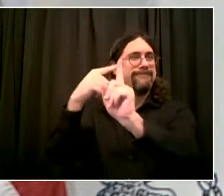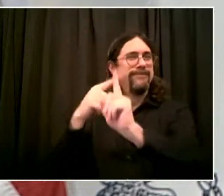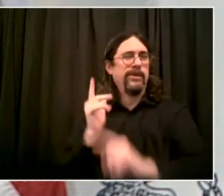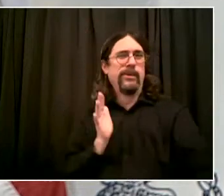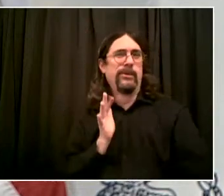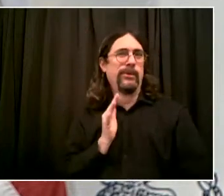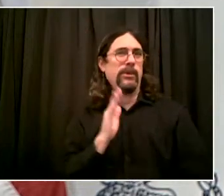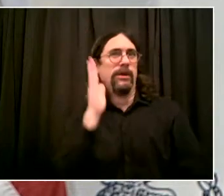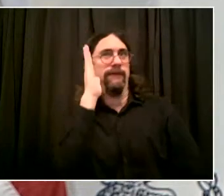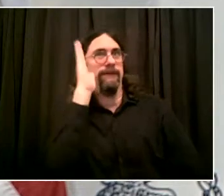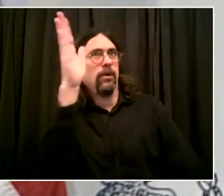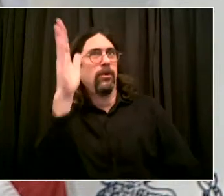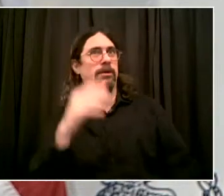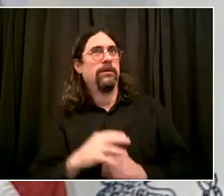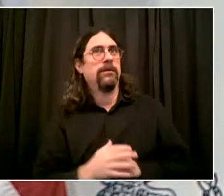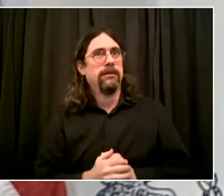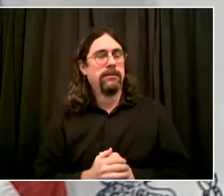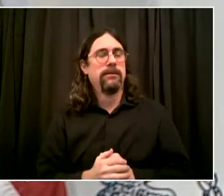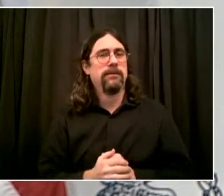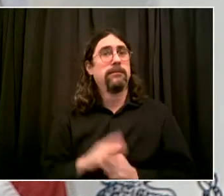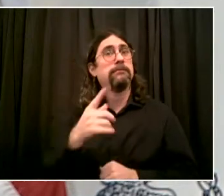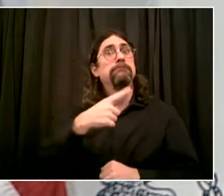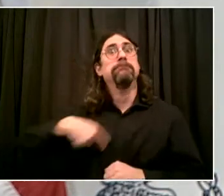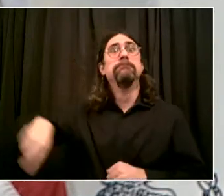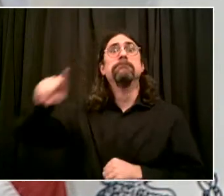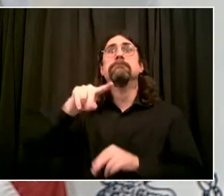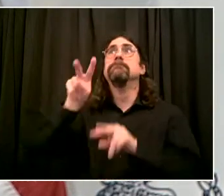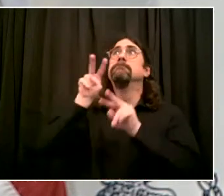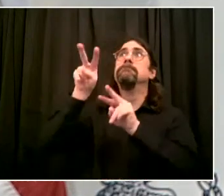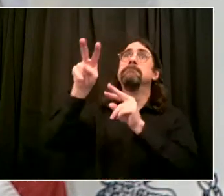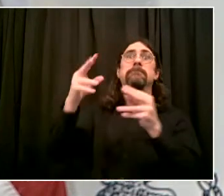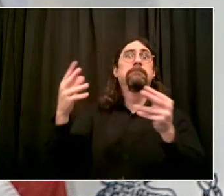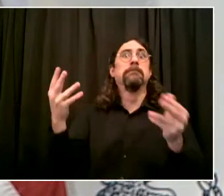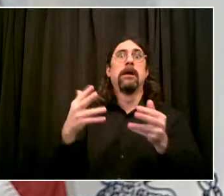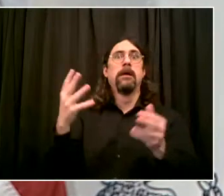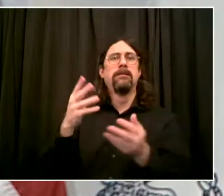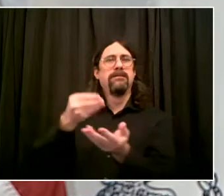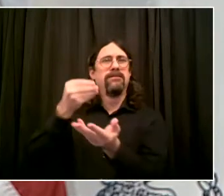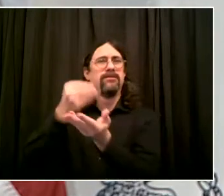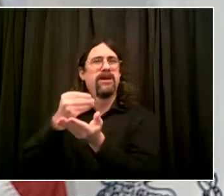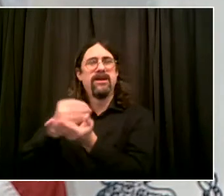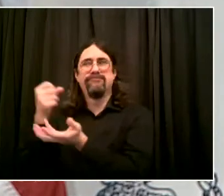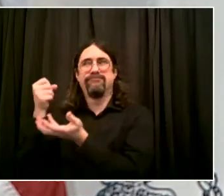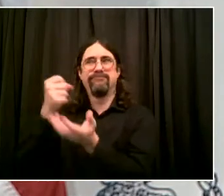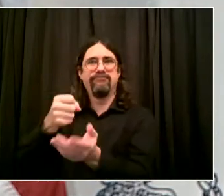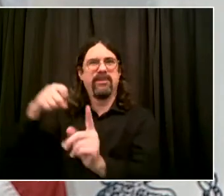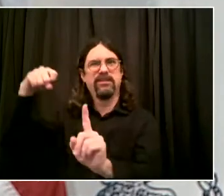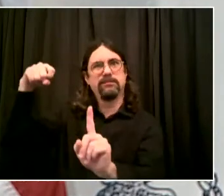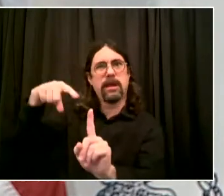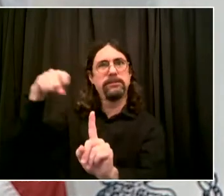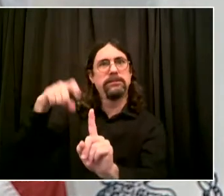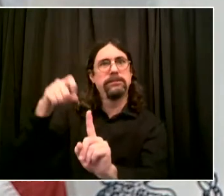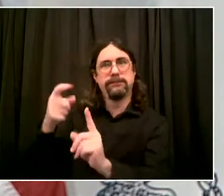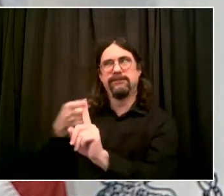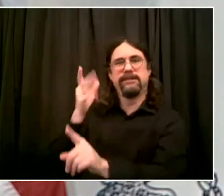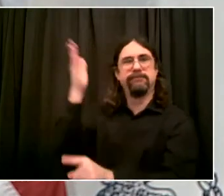ABOUT THE FUTURE OF THIS CITY AND I WILL BE A LOT MORE OPTIMISTIC WHEN WE GET THE FEDERAL STIMIMULUUS